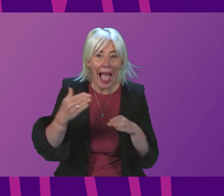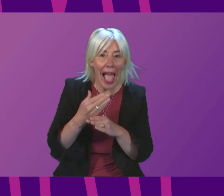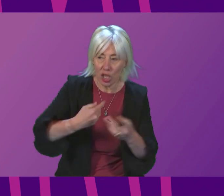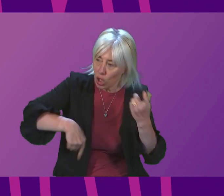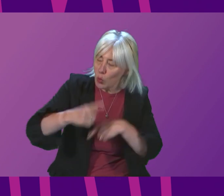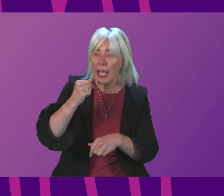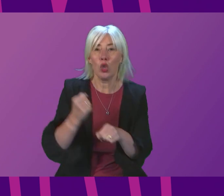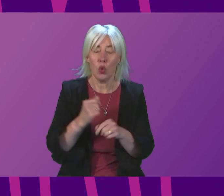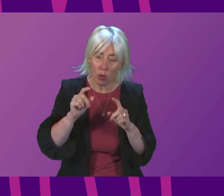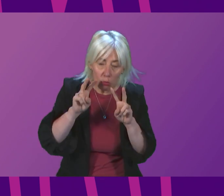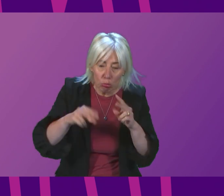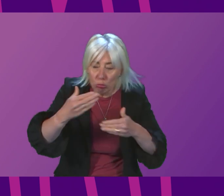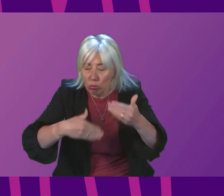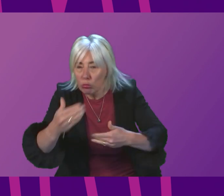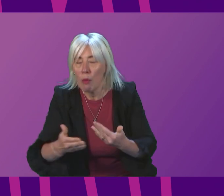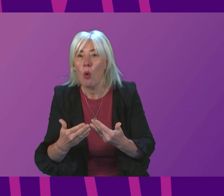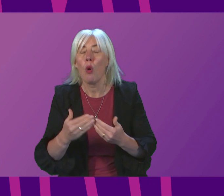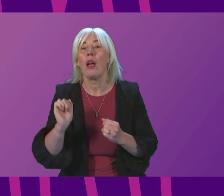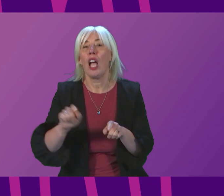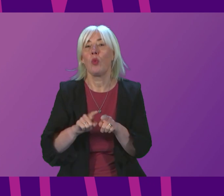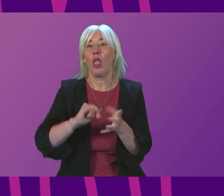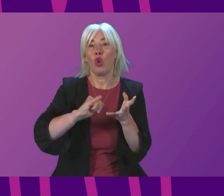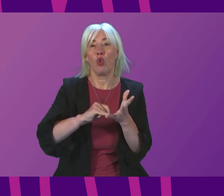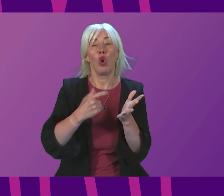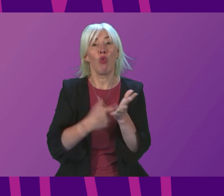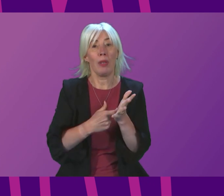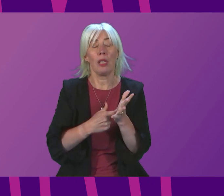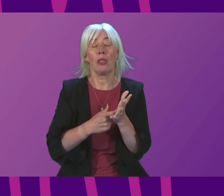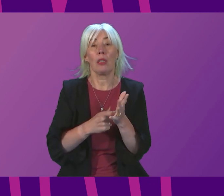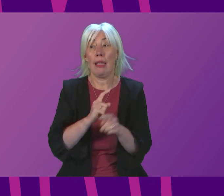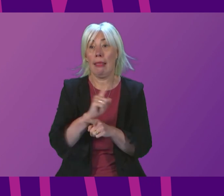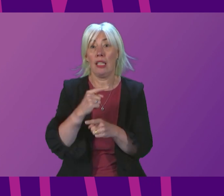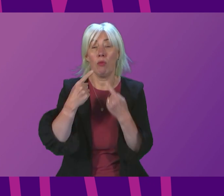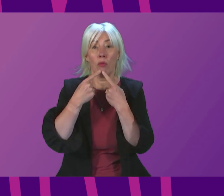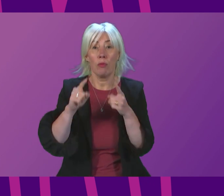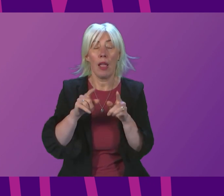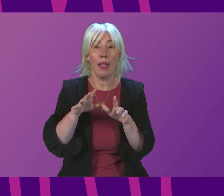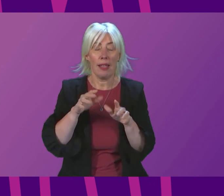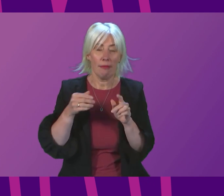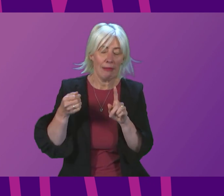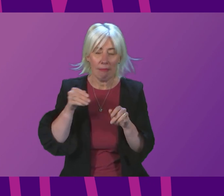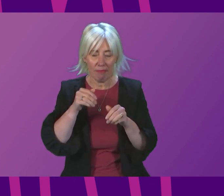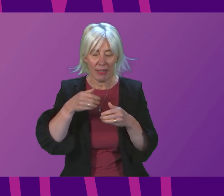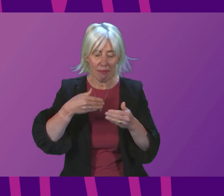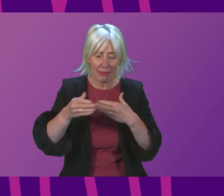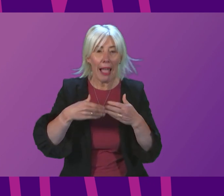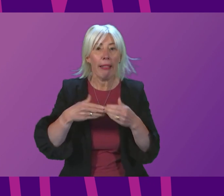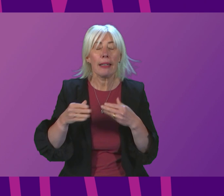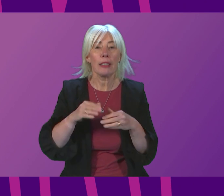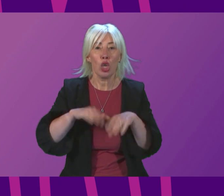Indeed, as I said earlier, in the statement on the tackling child poverty delivery plan that she will deliver later, Shona Robison will set out further actions that the Scottish